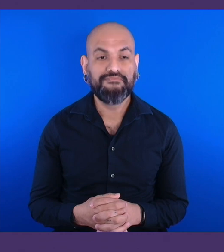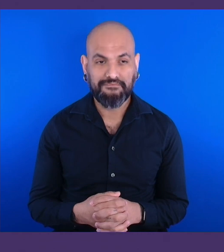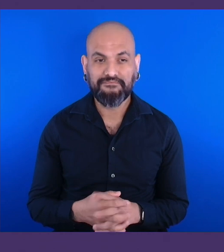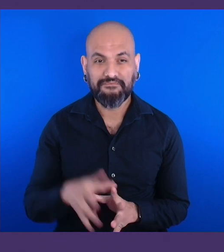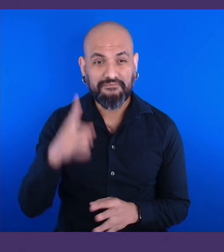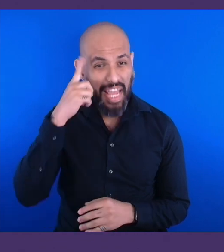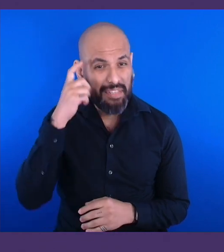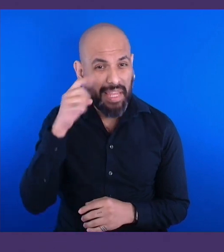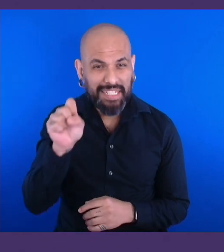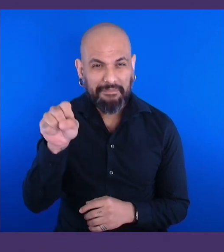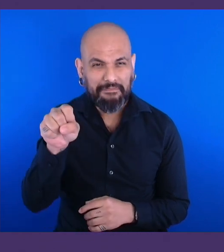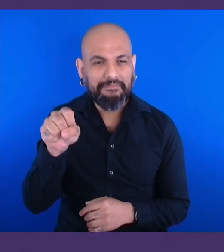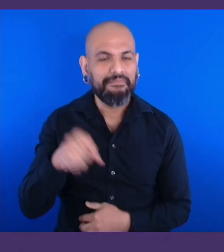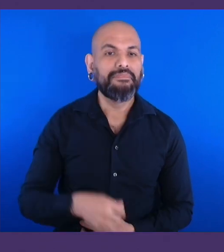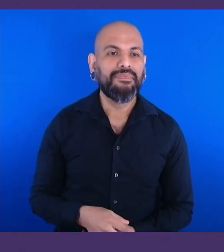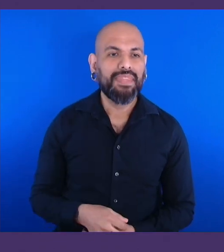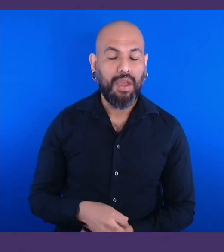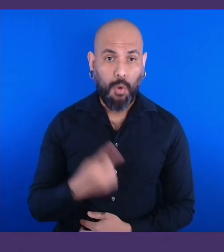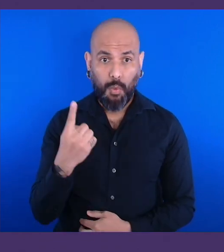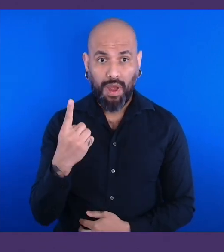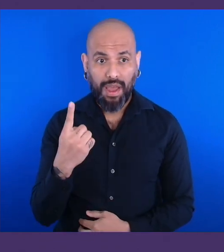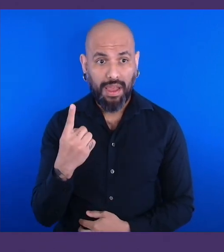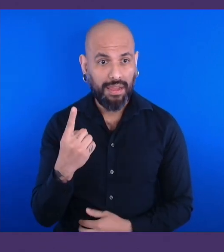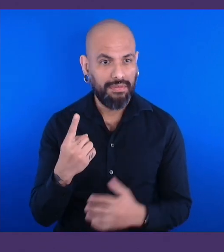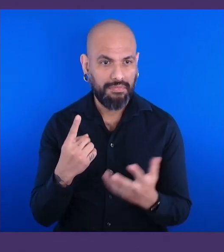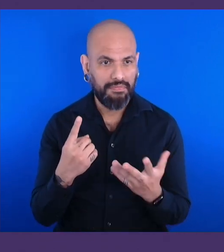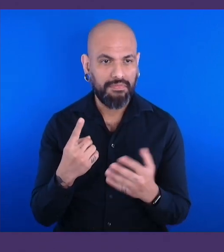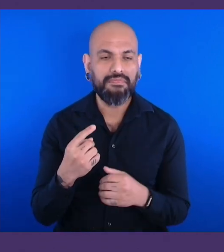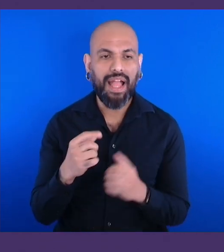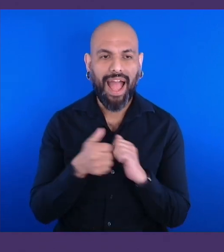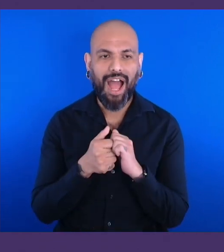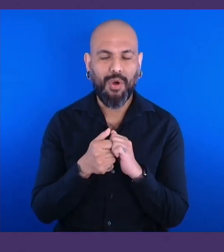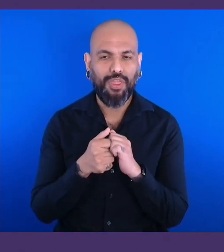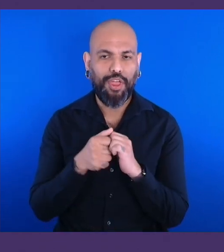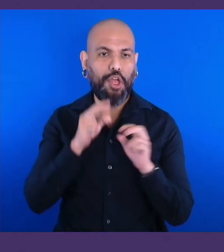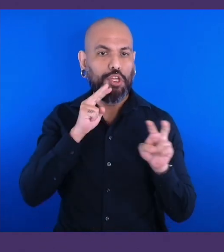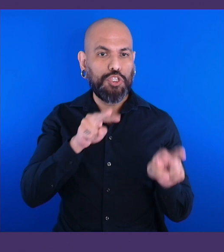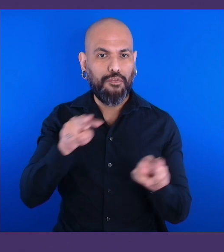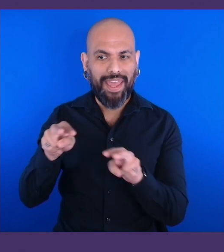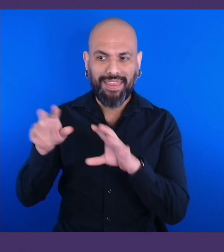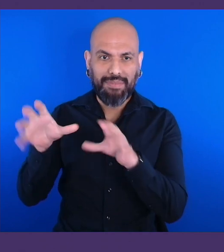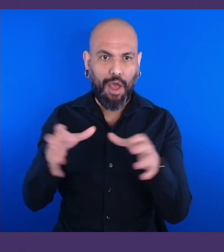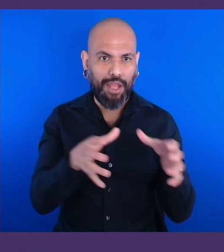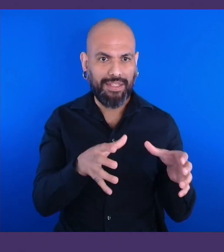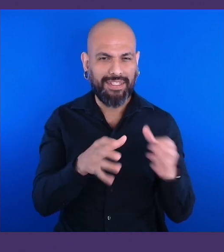One is how the surveillance bodies will handle an